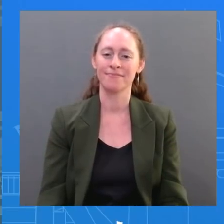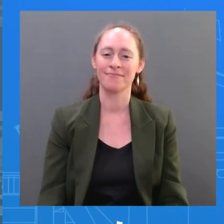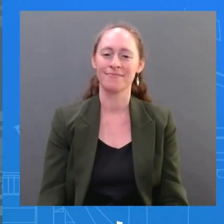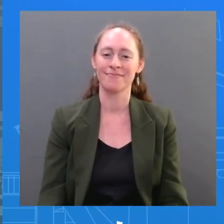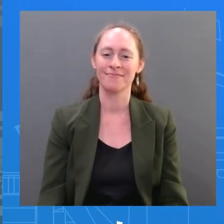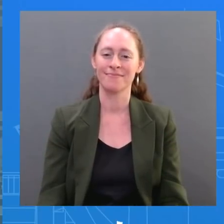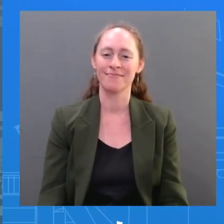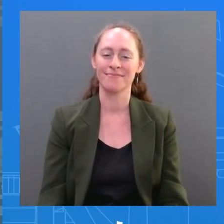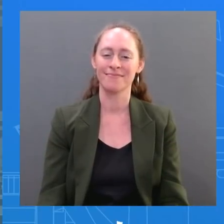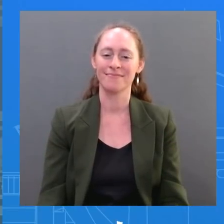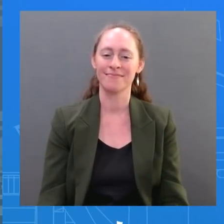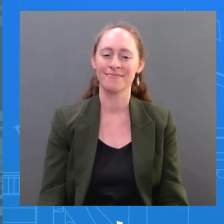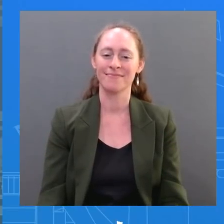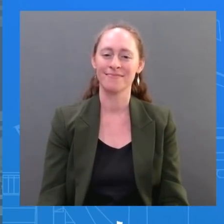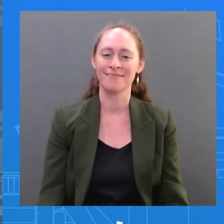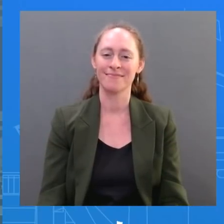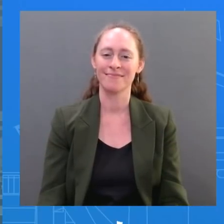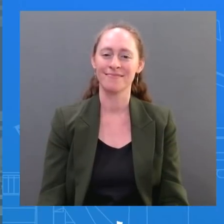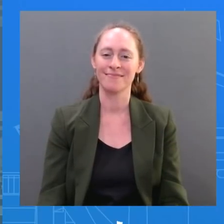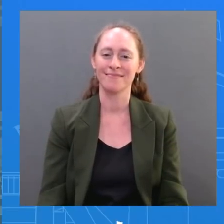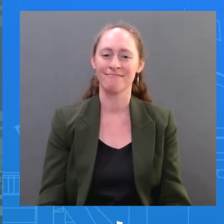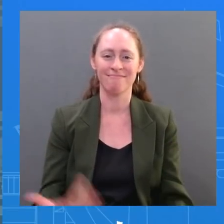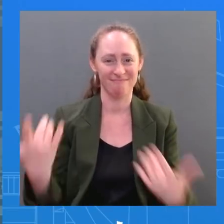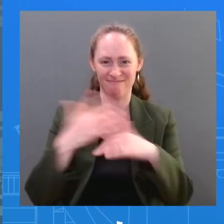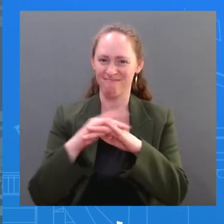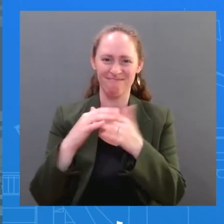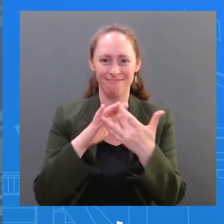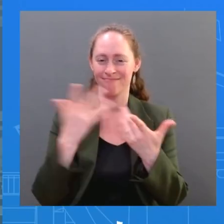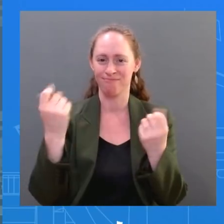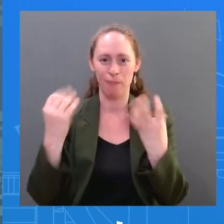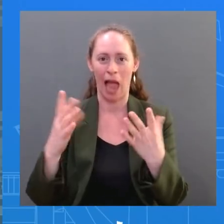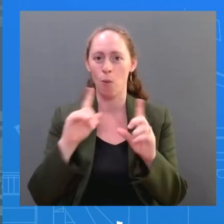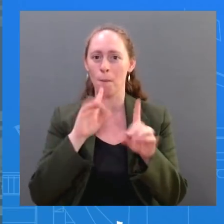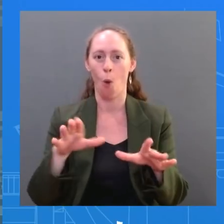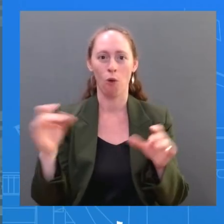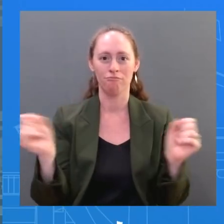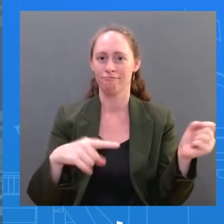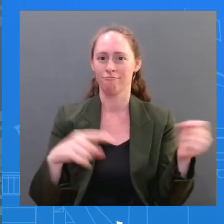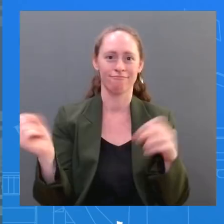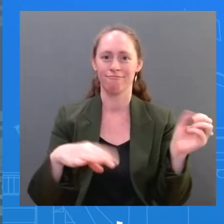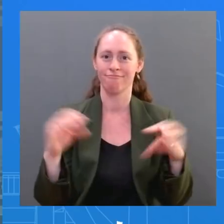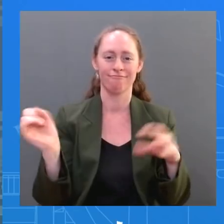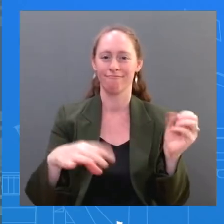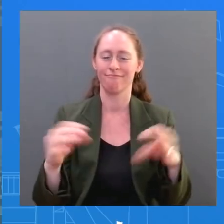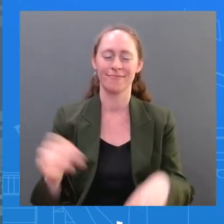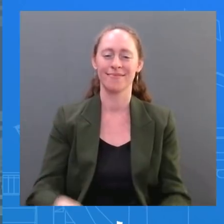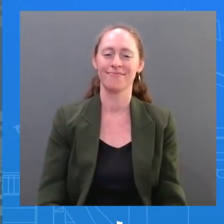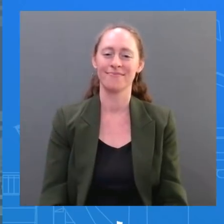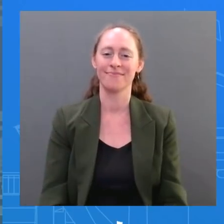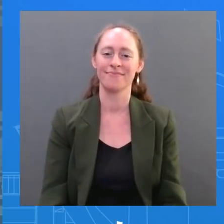not provide sick leave to federal employees who travel to get abortions. Should -- he says that would violate the Hyde Amendment. So, what's your response to it? Ms. Jean-Pierre: Sir, take a seat in the back.